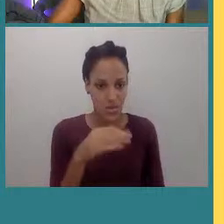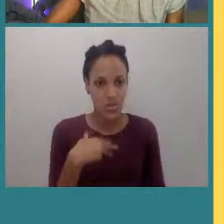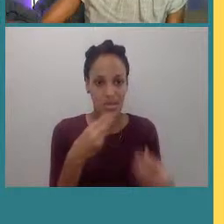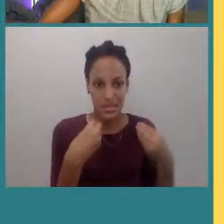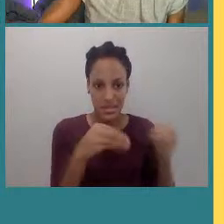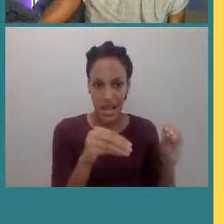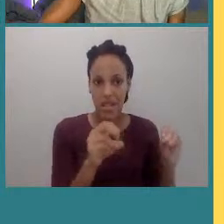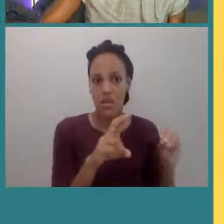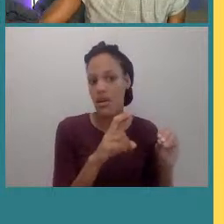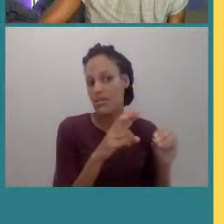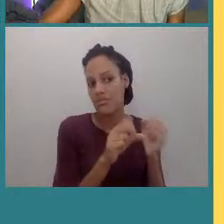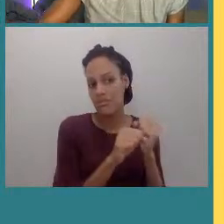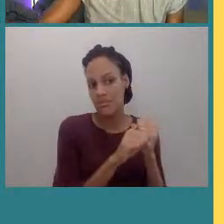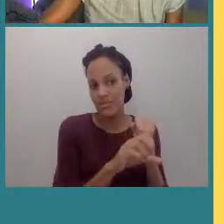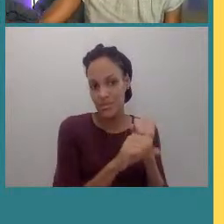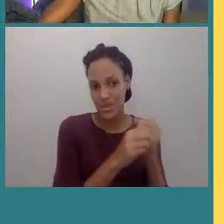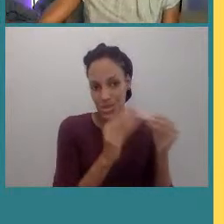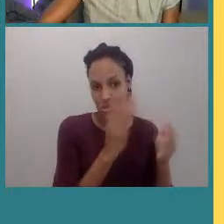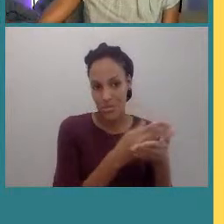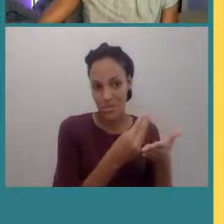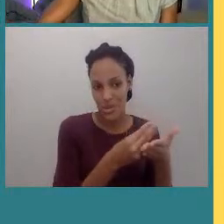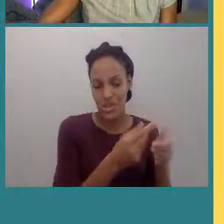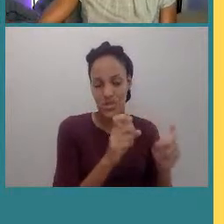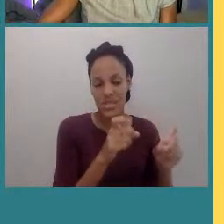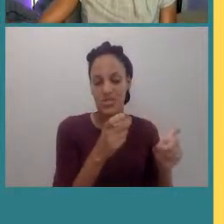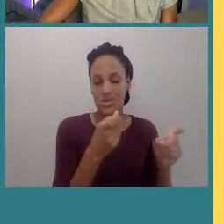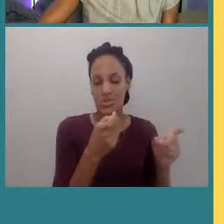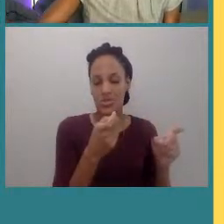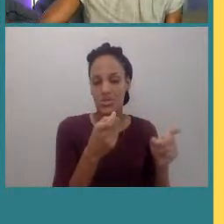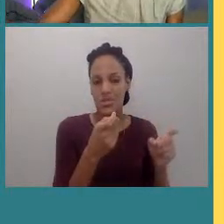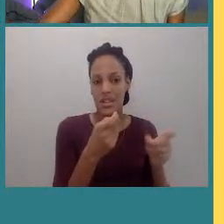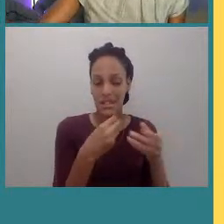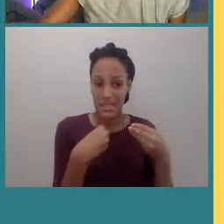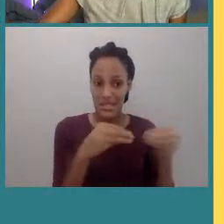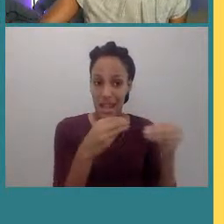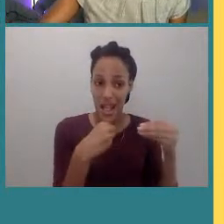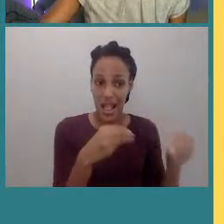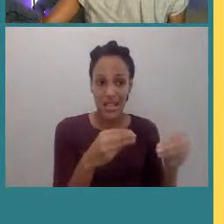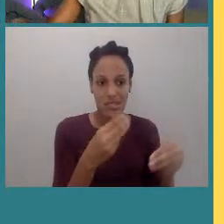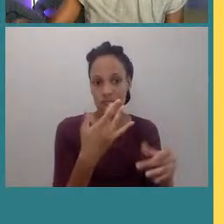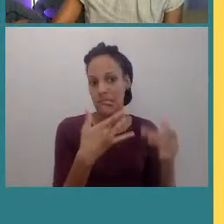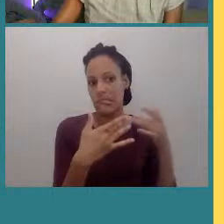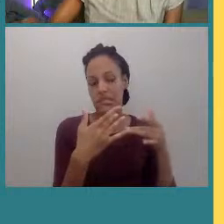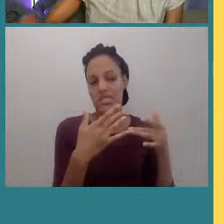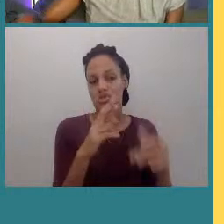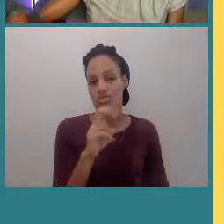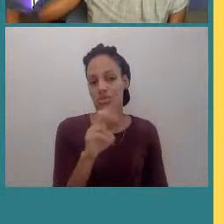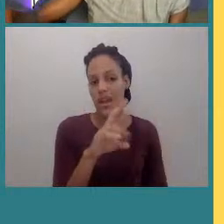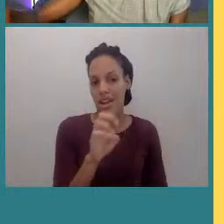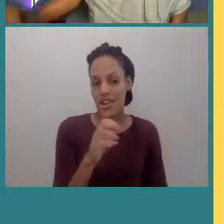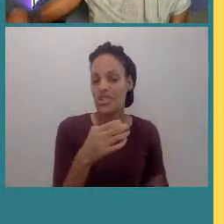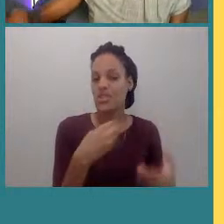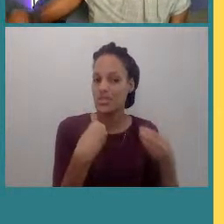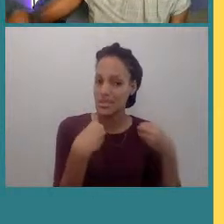He said nah-- does this change the way food tastes? No! A lot of those places look like Black businesses, but they are not, but I do a lot of walking. The coffee shop that